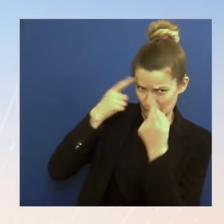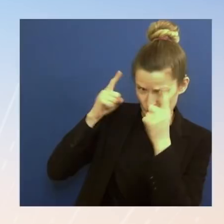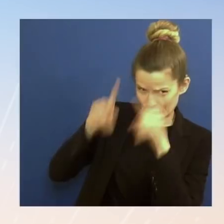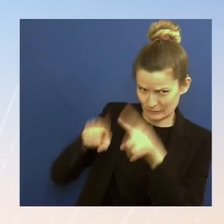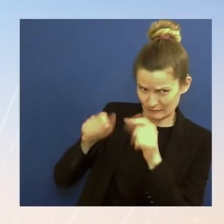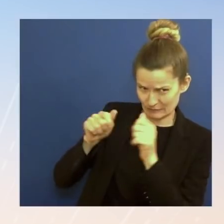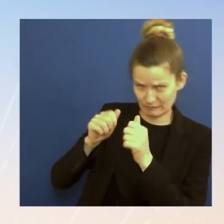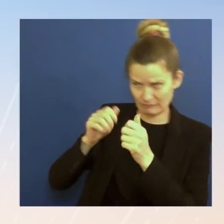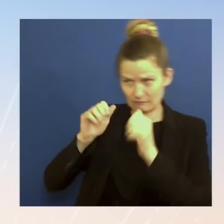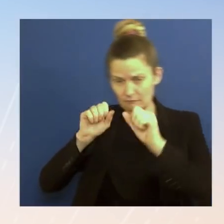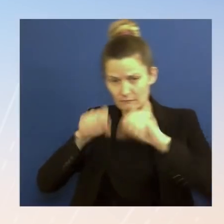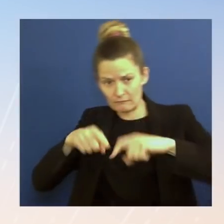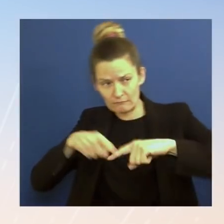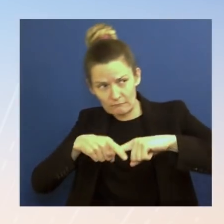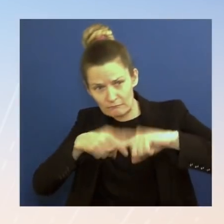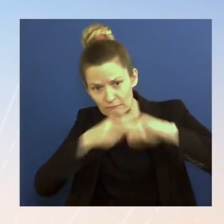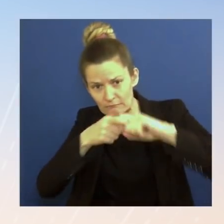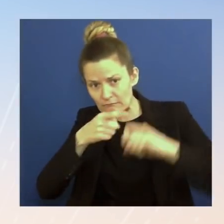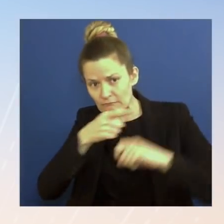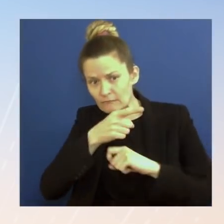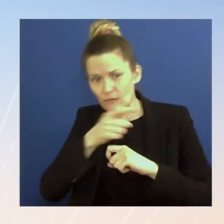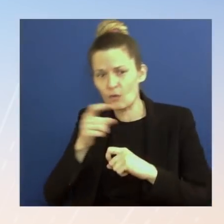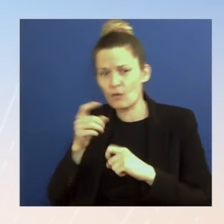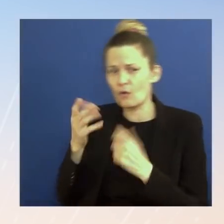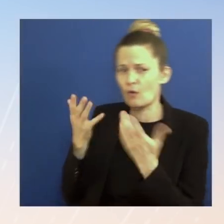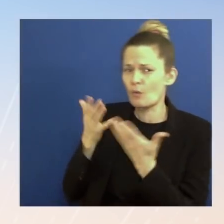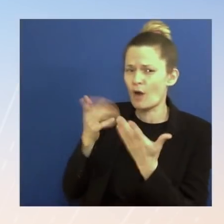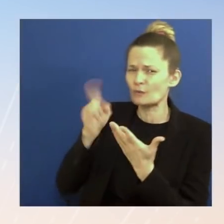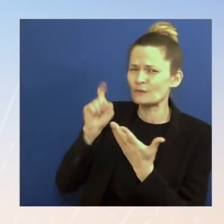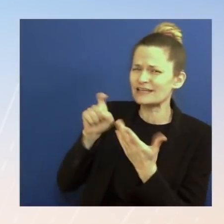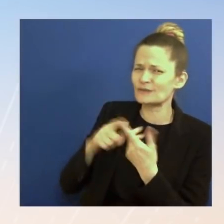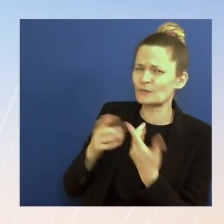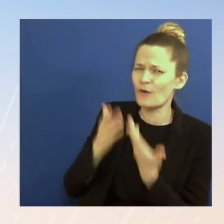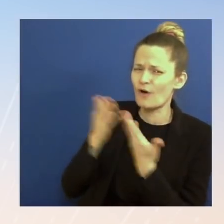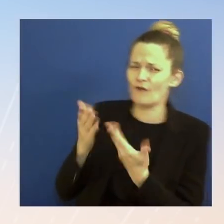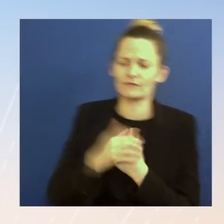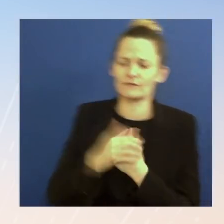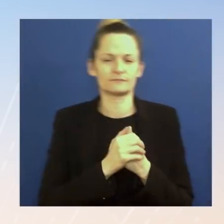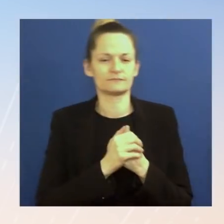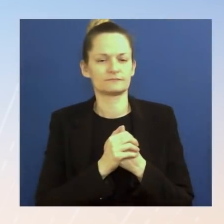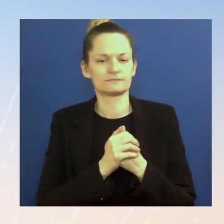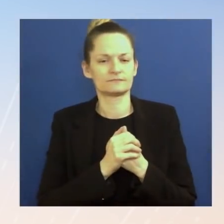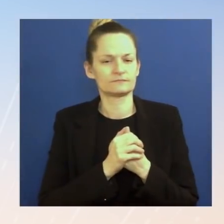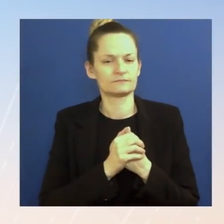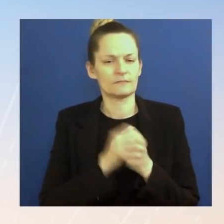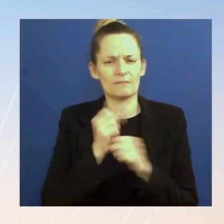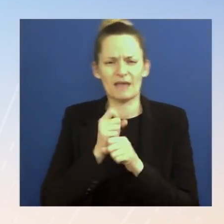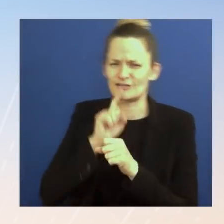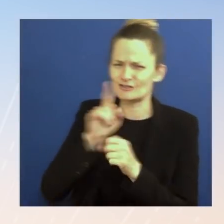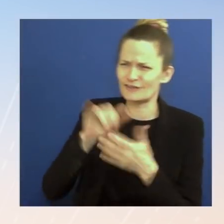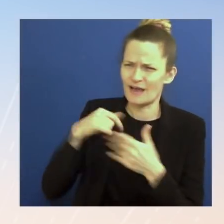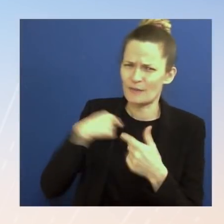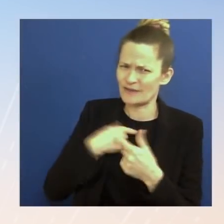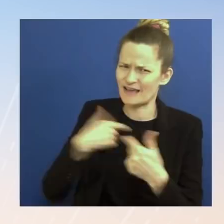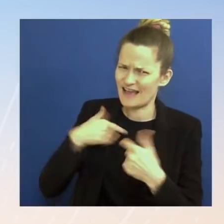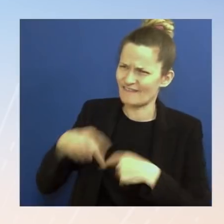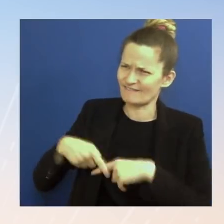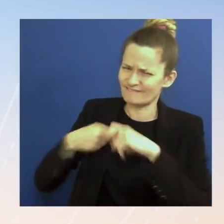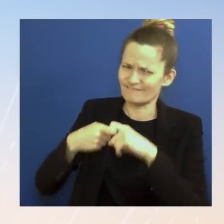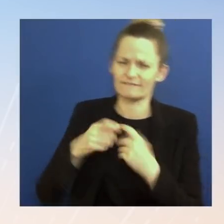The Press: -- most likely to respond to? Ms. Psaki: Sure. Well, as you've heard us say in the past, we certainly will continue to support the Ukrainian participation